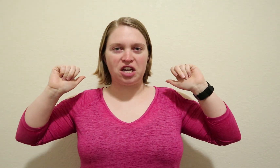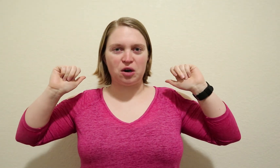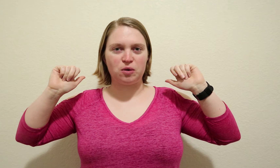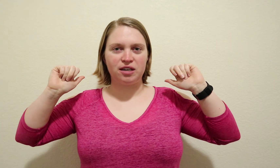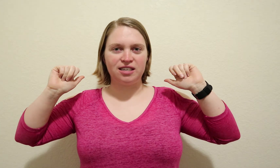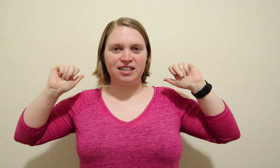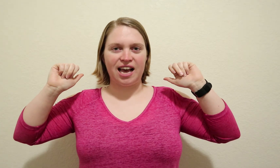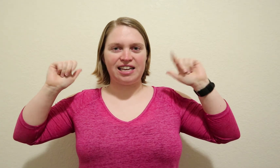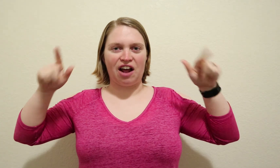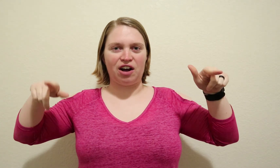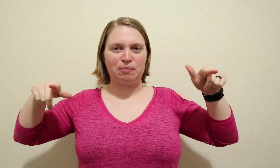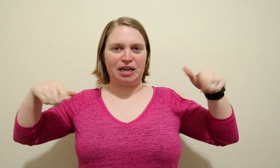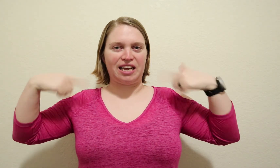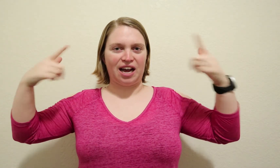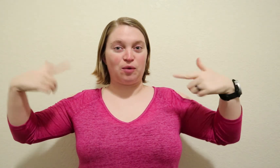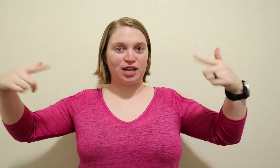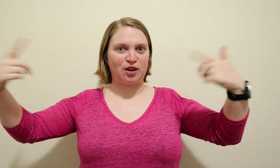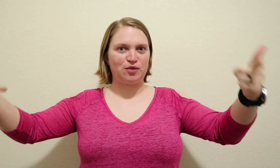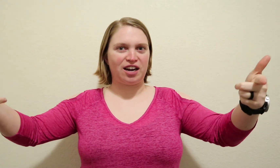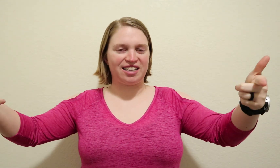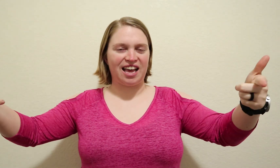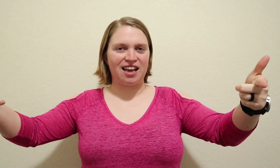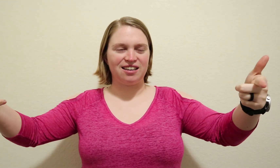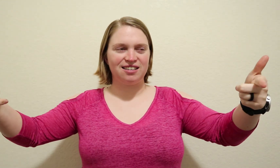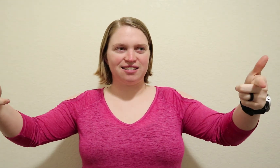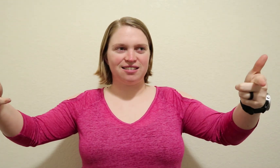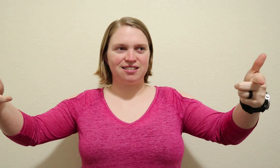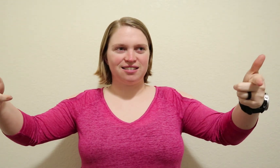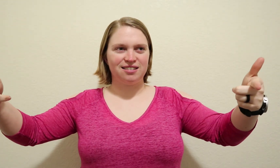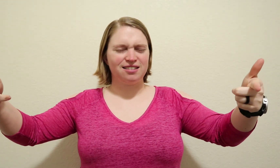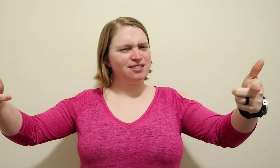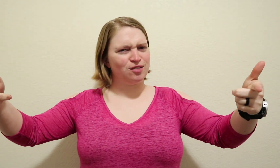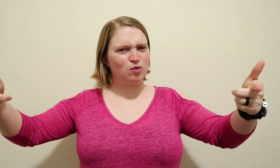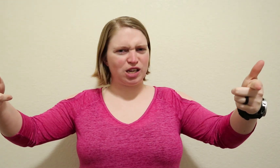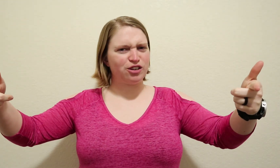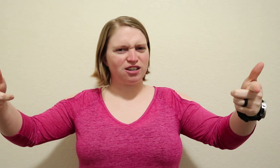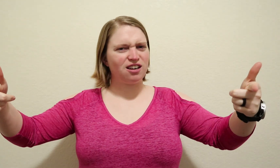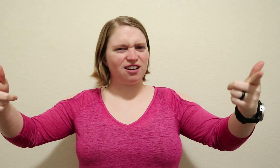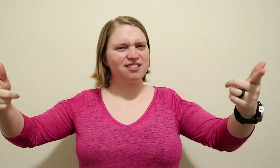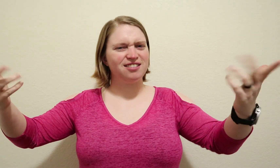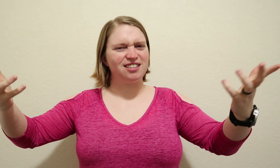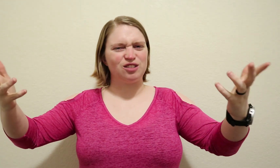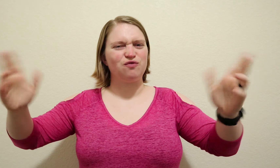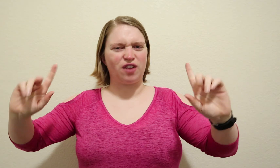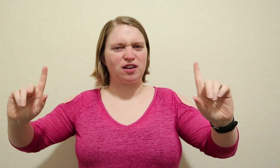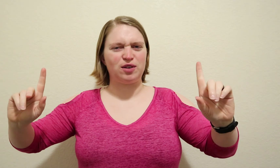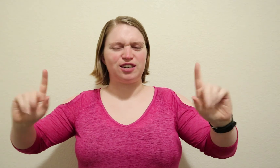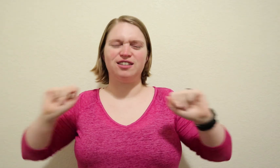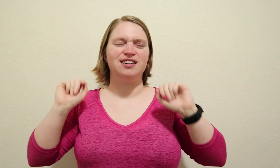ago and now I'm like I want to go run again Weird, huh? Very weird